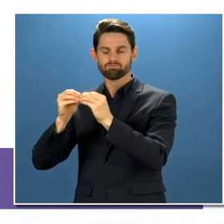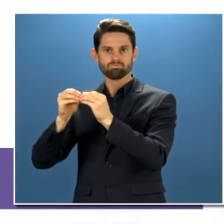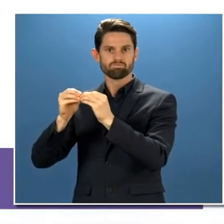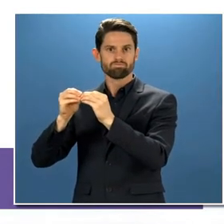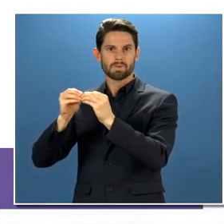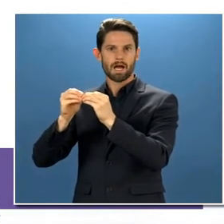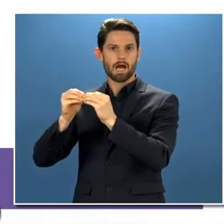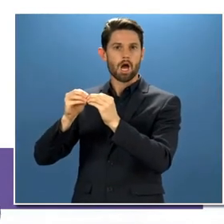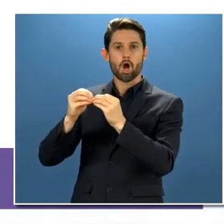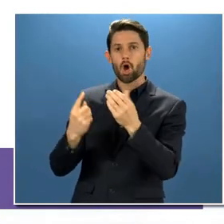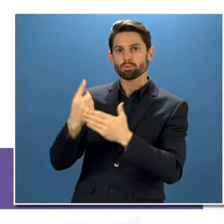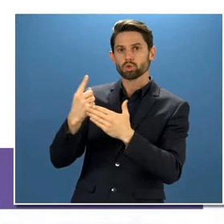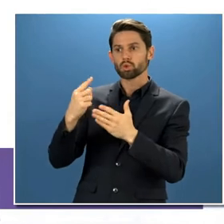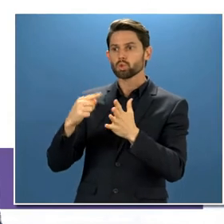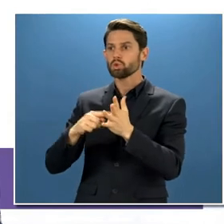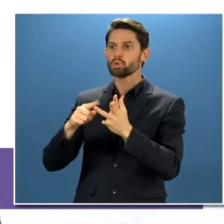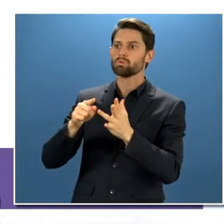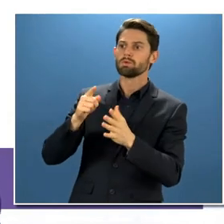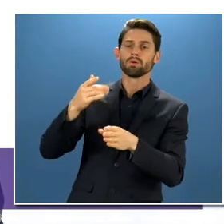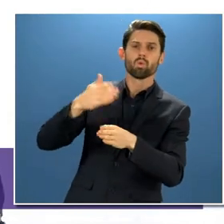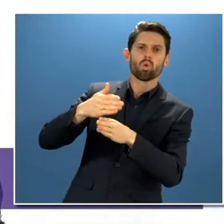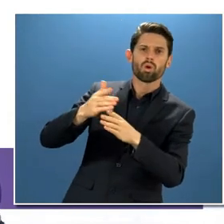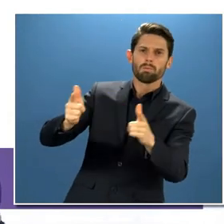employers, unions and relevant individuals to